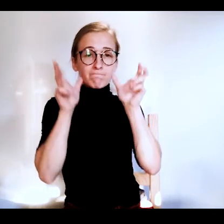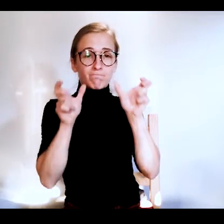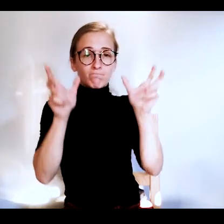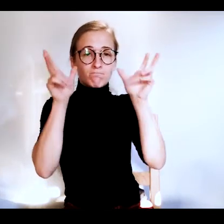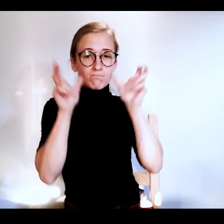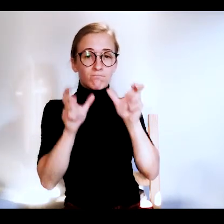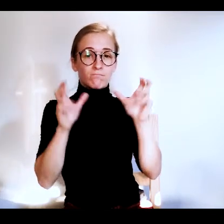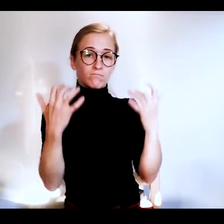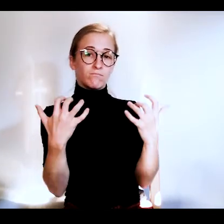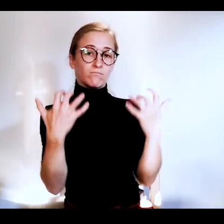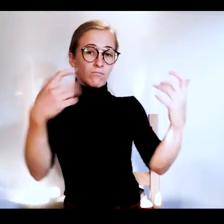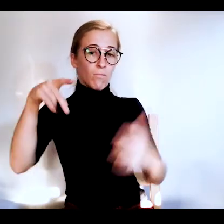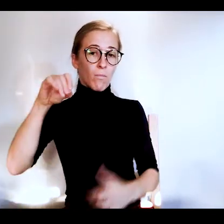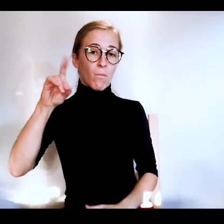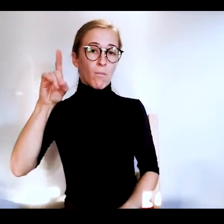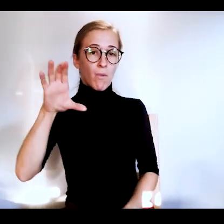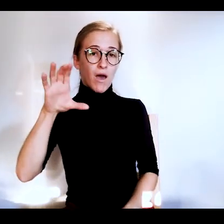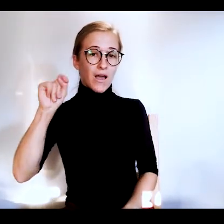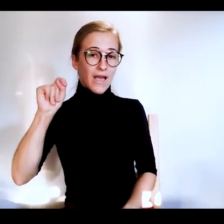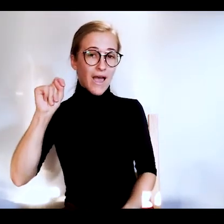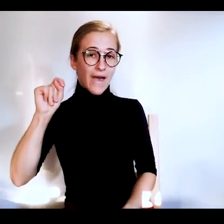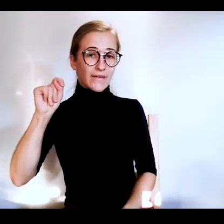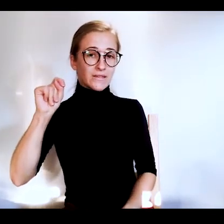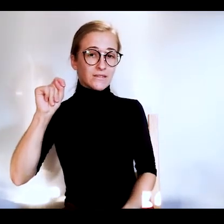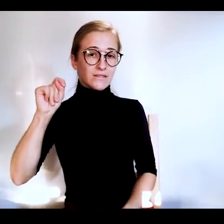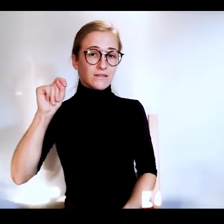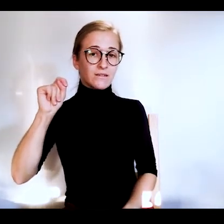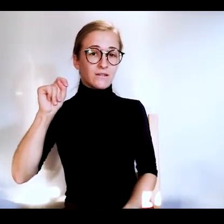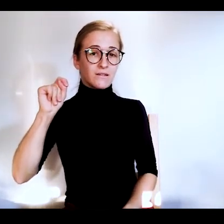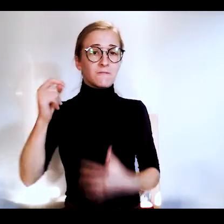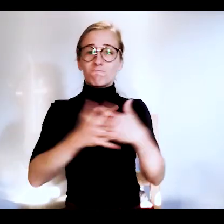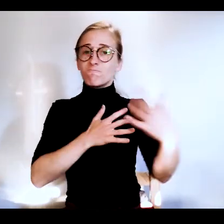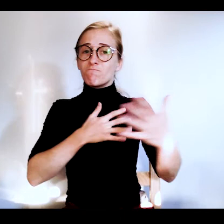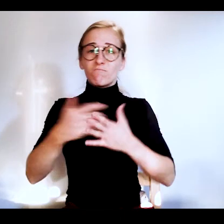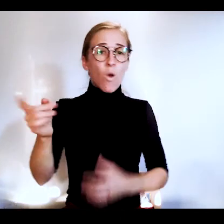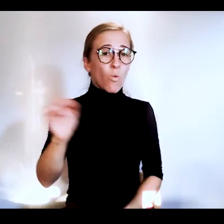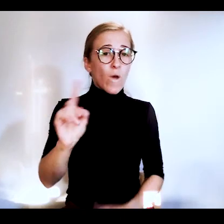and watching the program find no matter where,